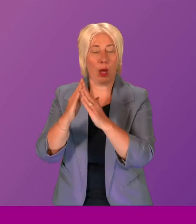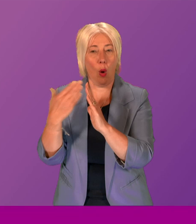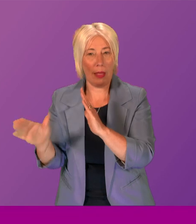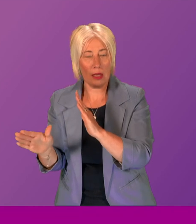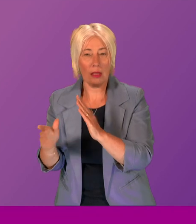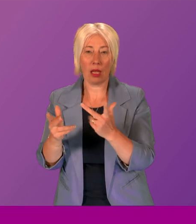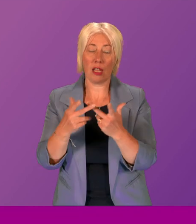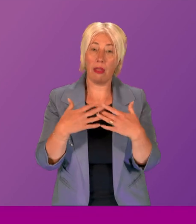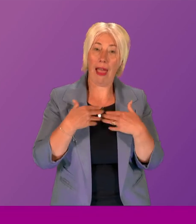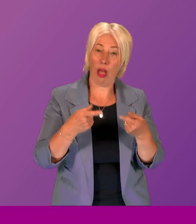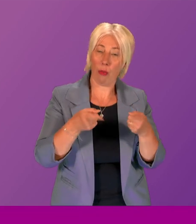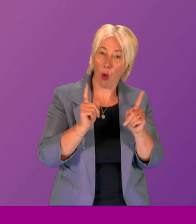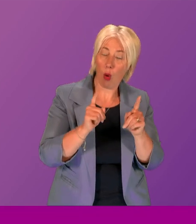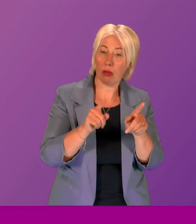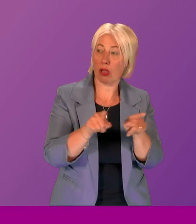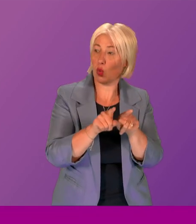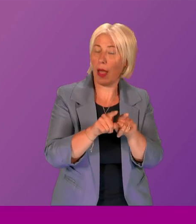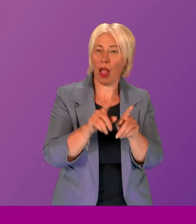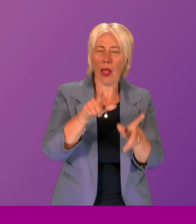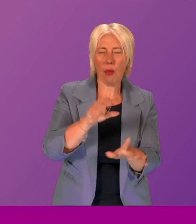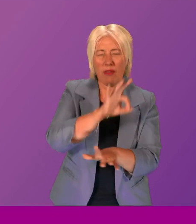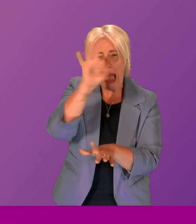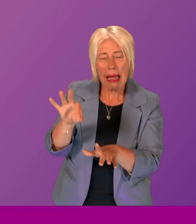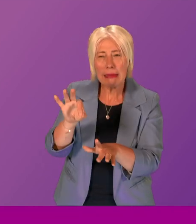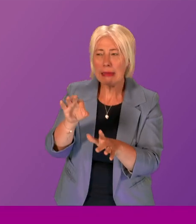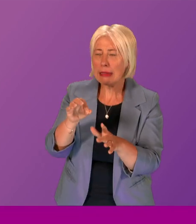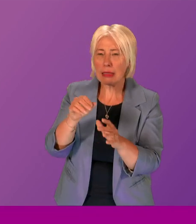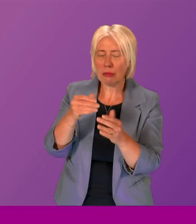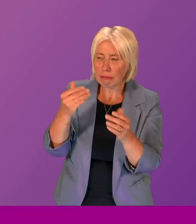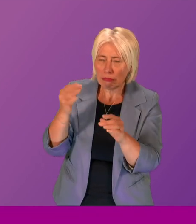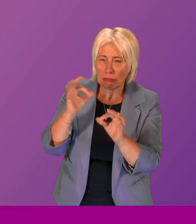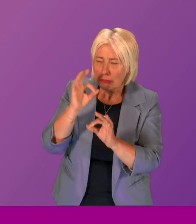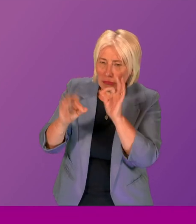such as health boards, will be required to ask about and act on a person’s housing situation,